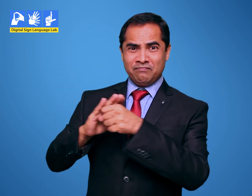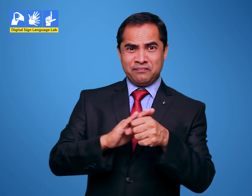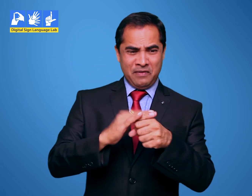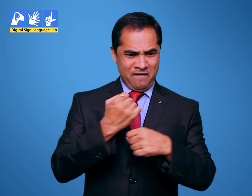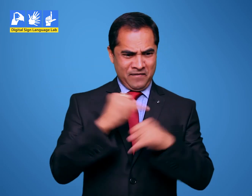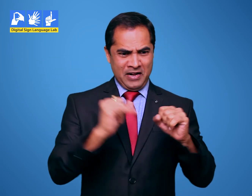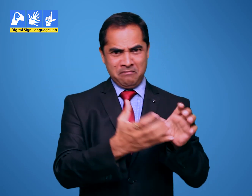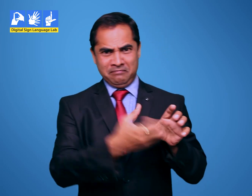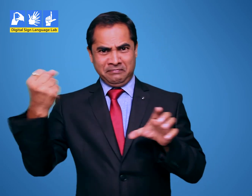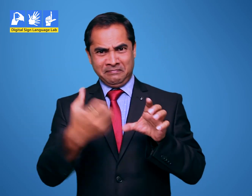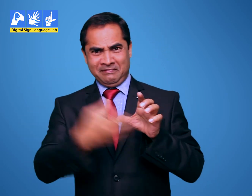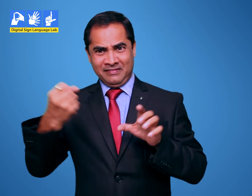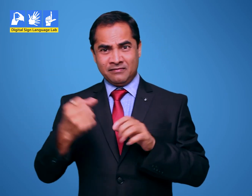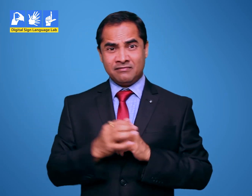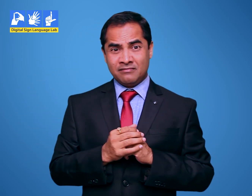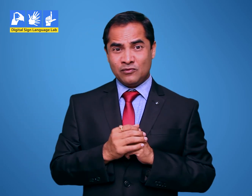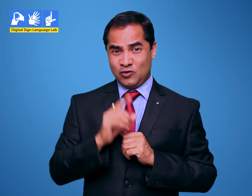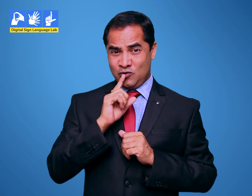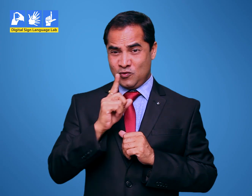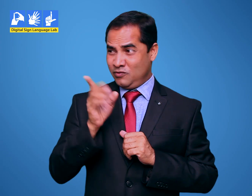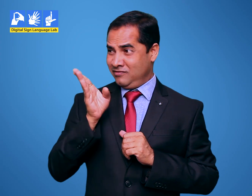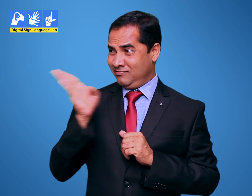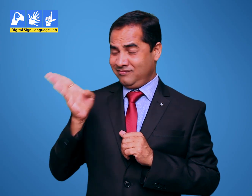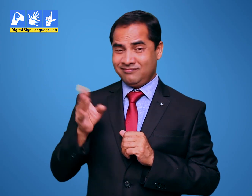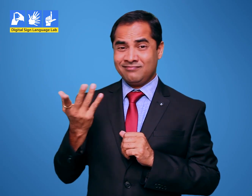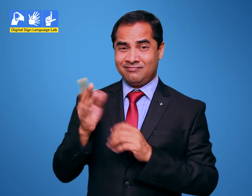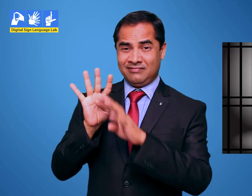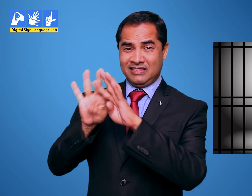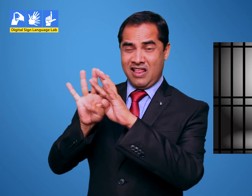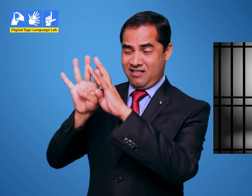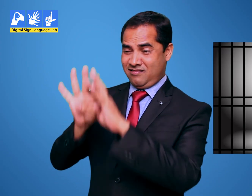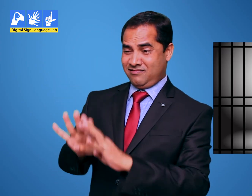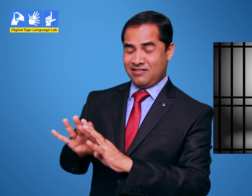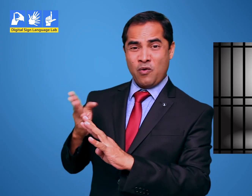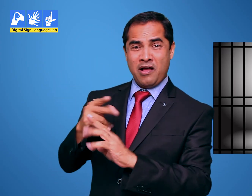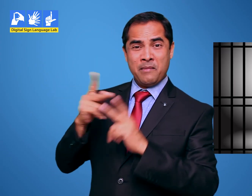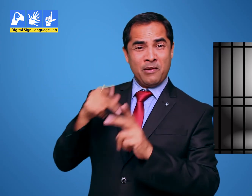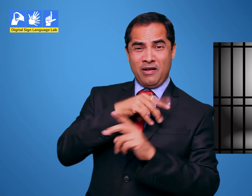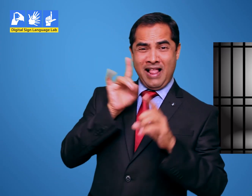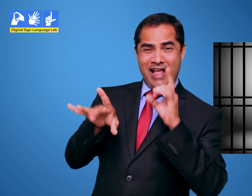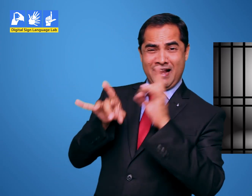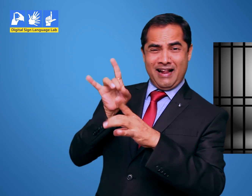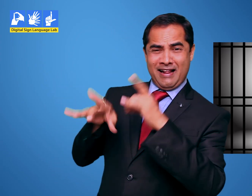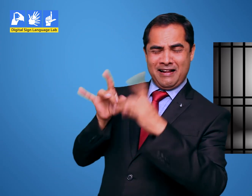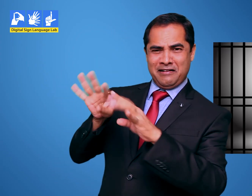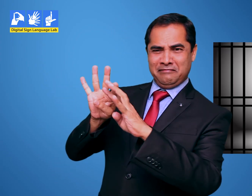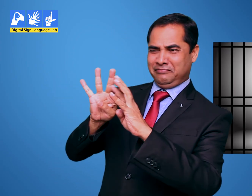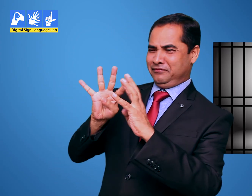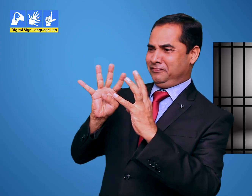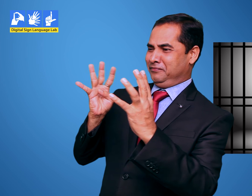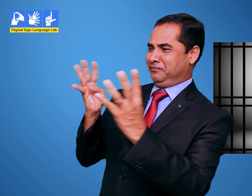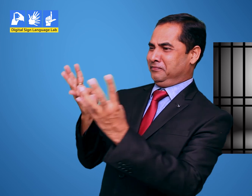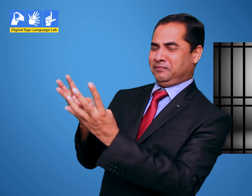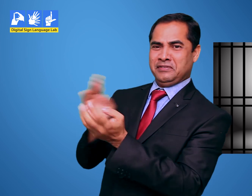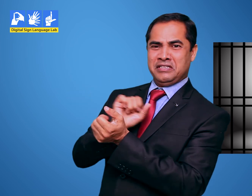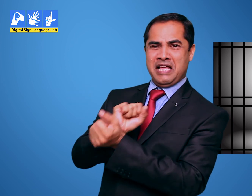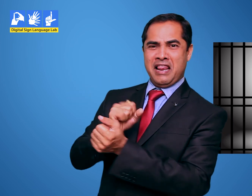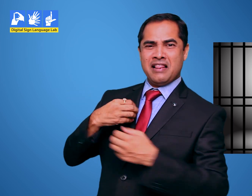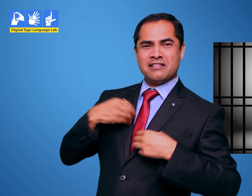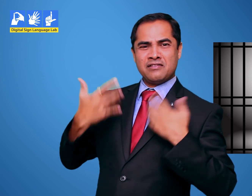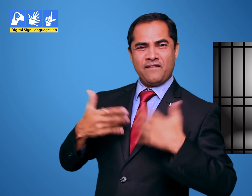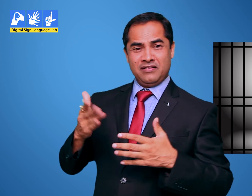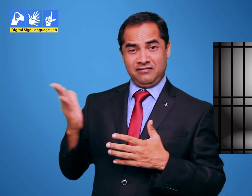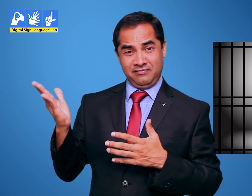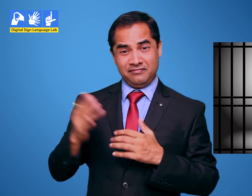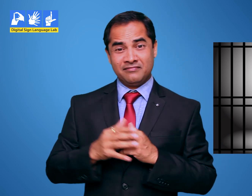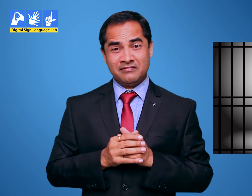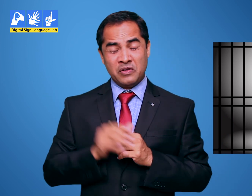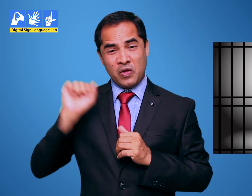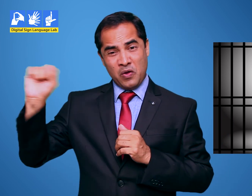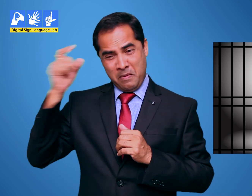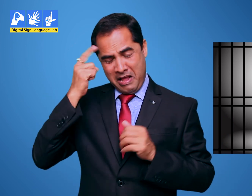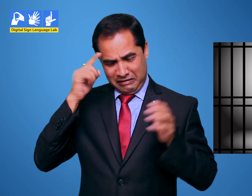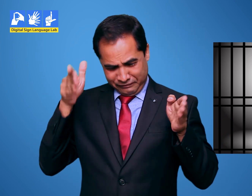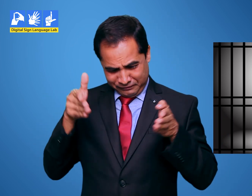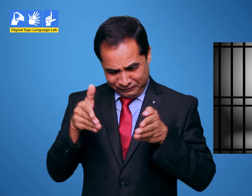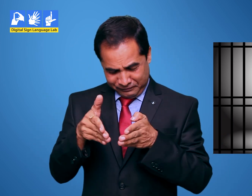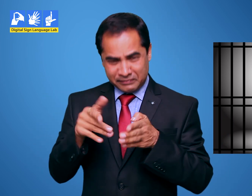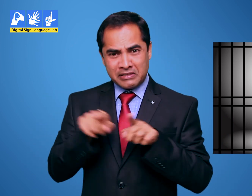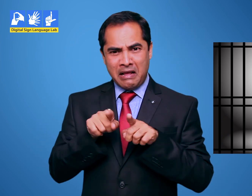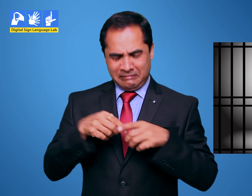away another man's freedom is a prisoner of hatred, he is locked behind the bars